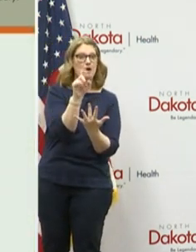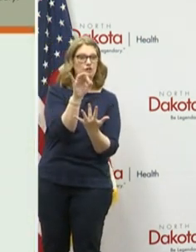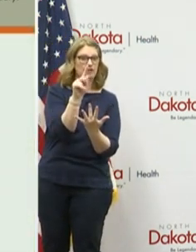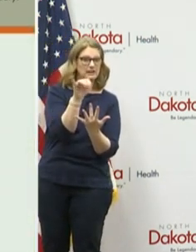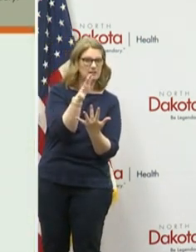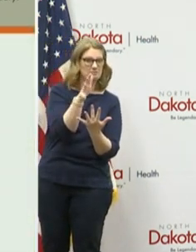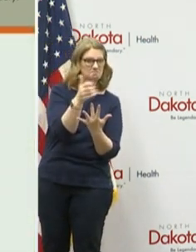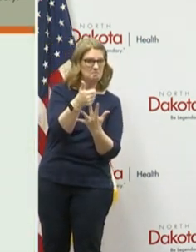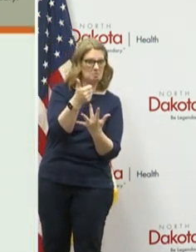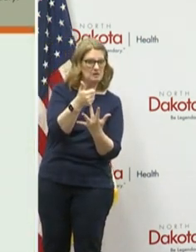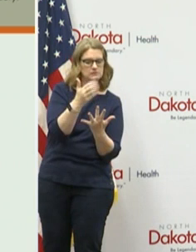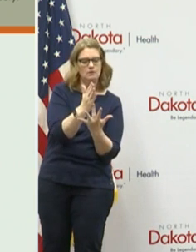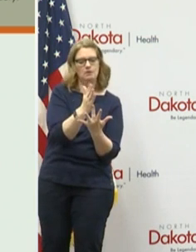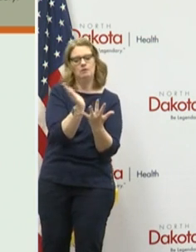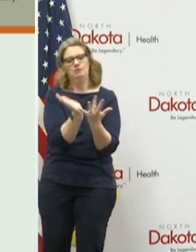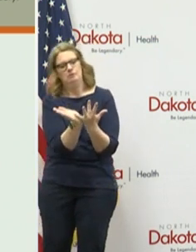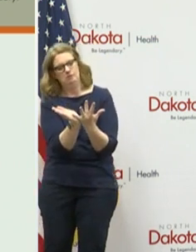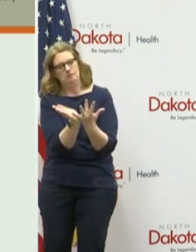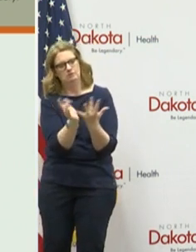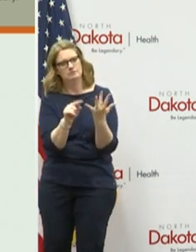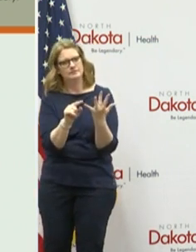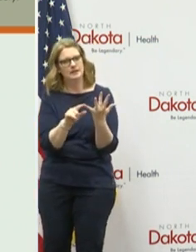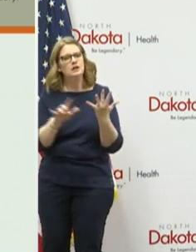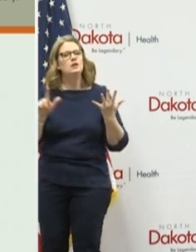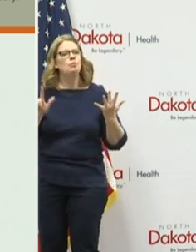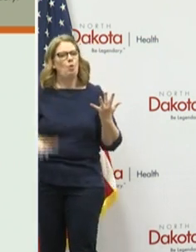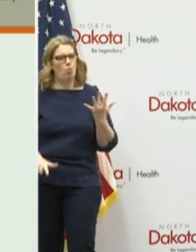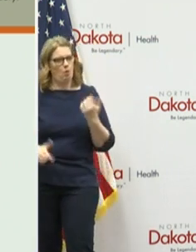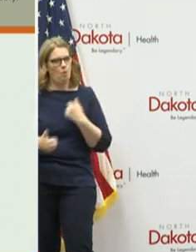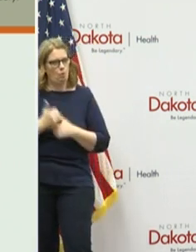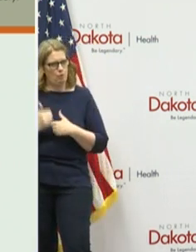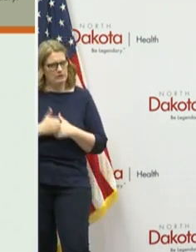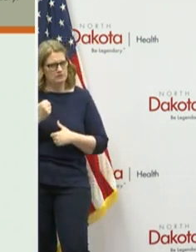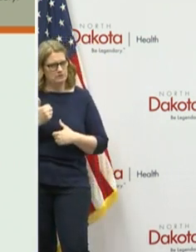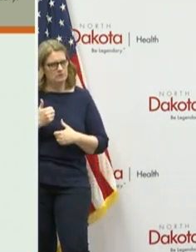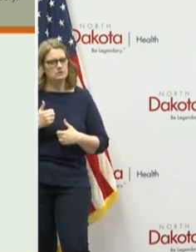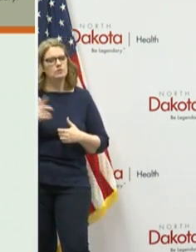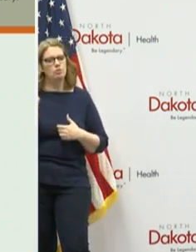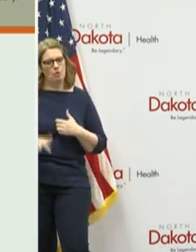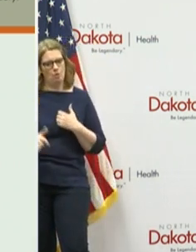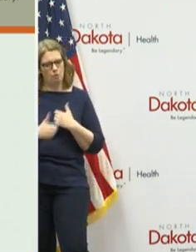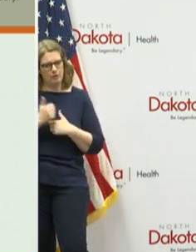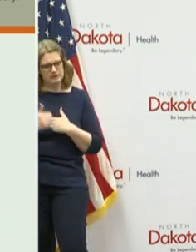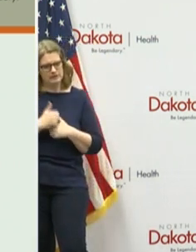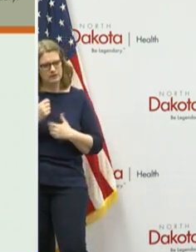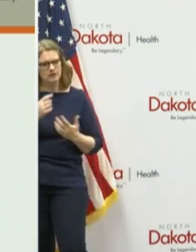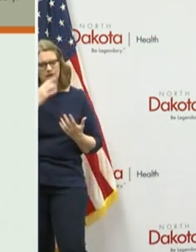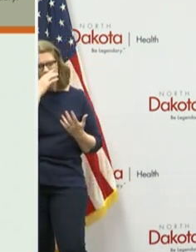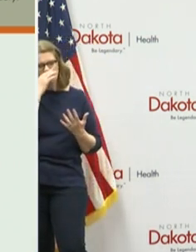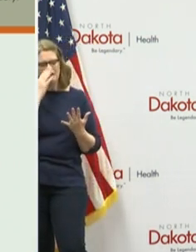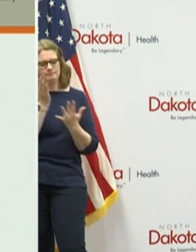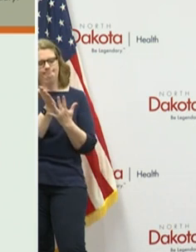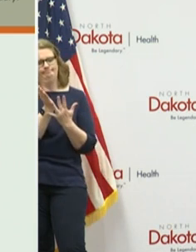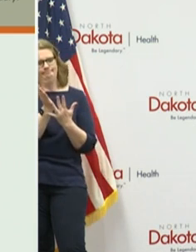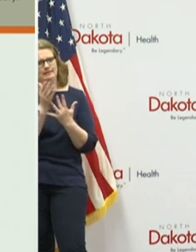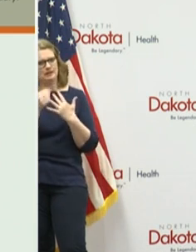AS A STATE ARE MOVING THE ENTIRE STATE TO GREEN, FROM MODERATE, SO WITH THAT, WE'RE MOVING INTO